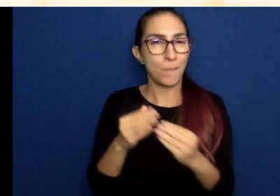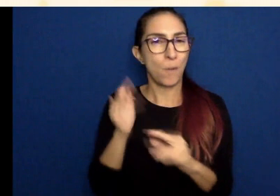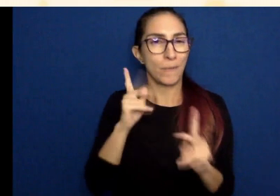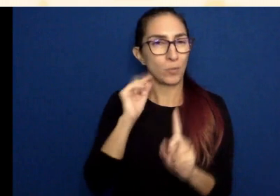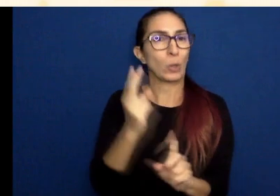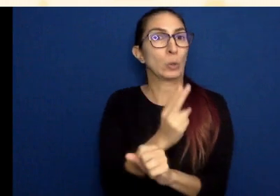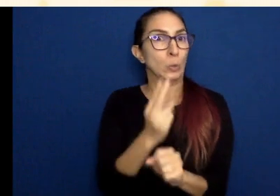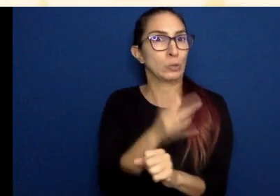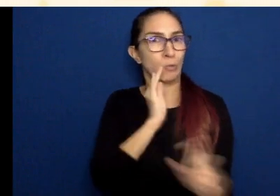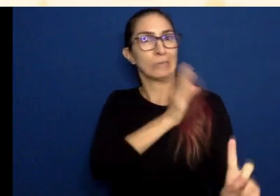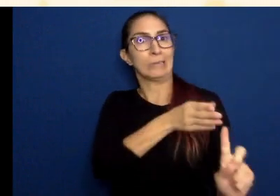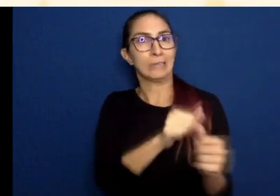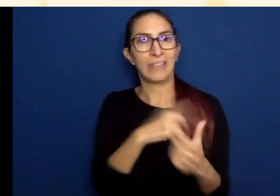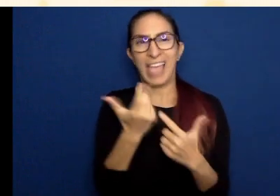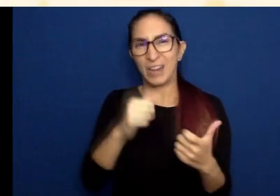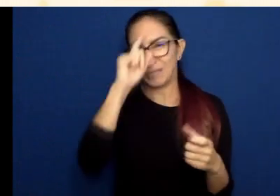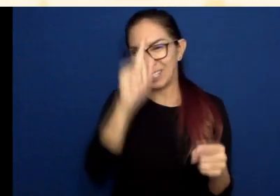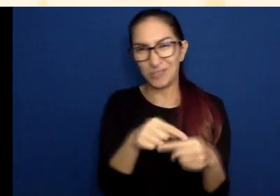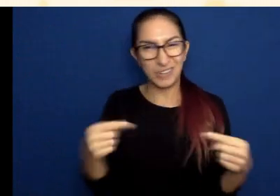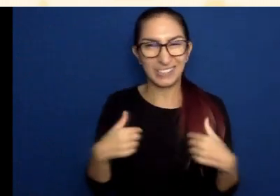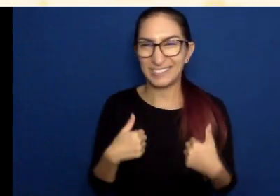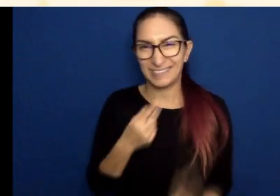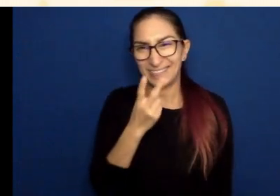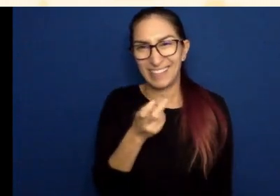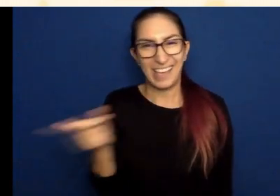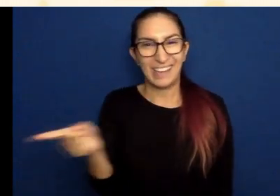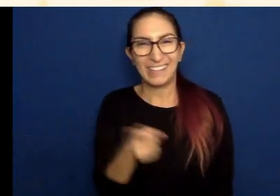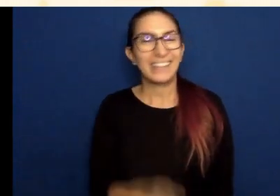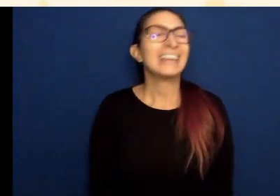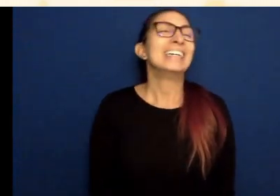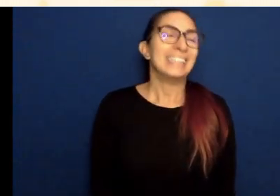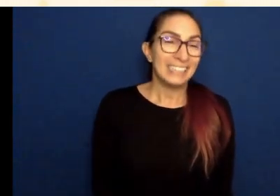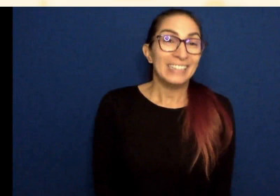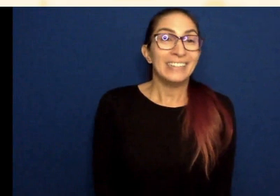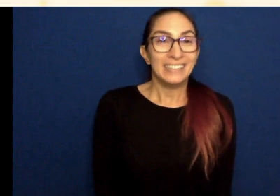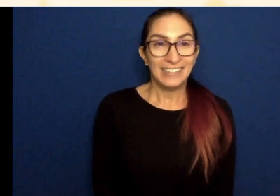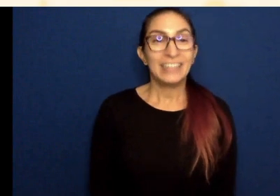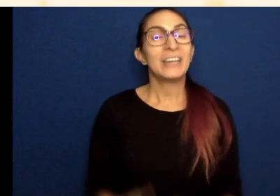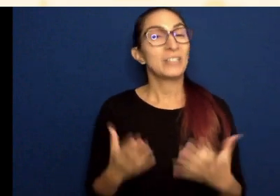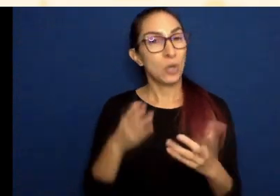I'll fight anyone who disagrees with me on that. So we are talking about reconvening the committee.